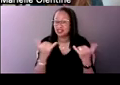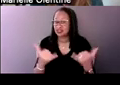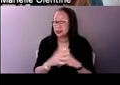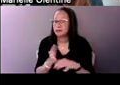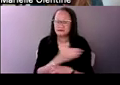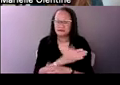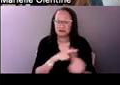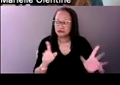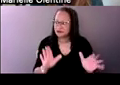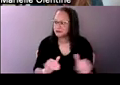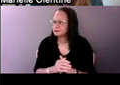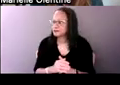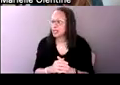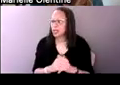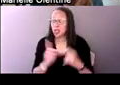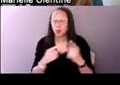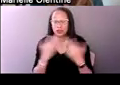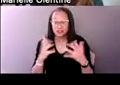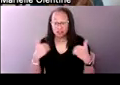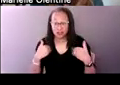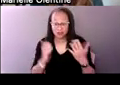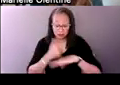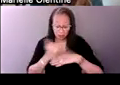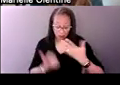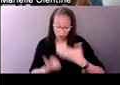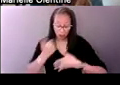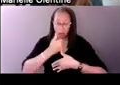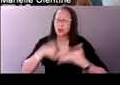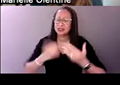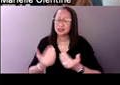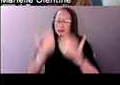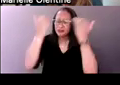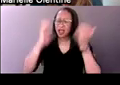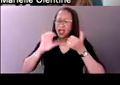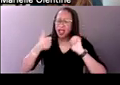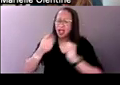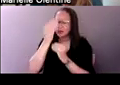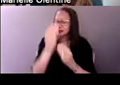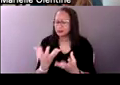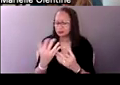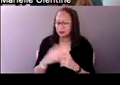community screenings, as well.